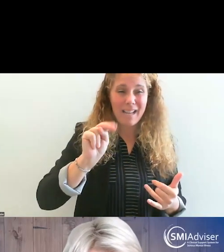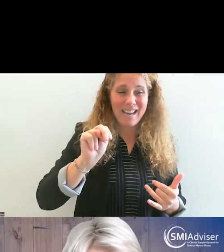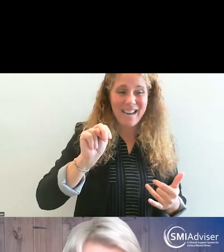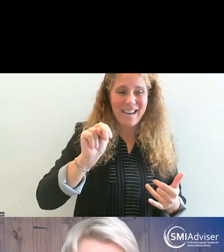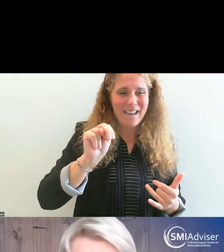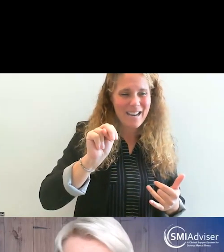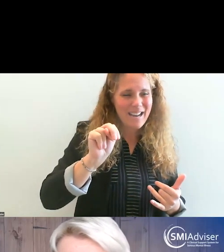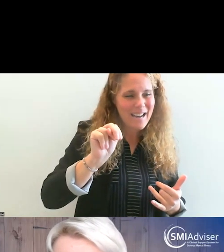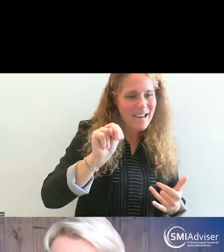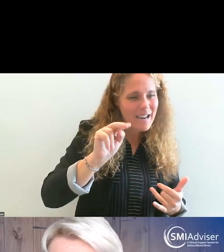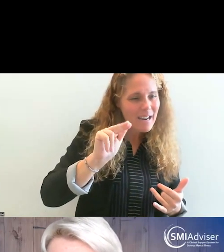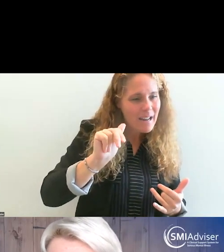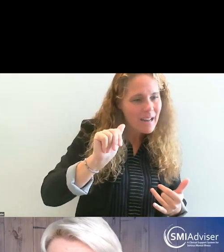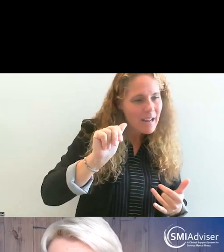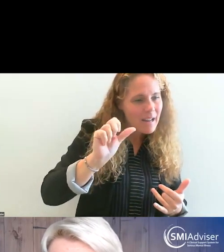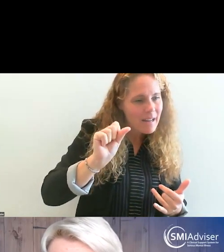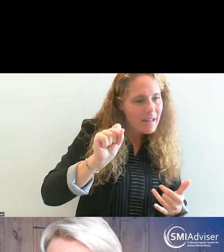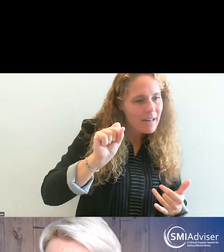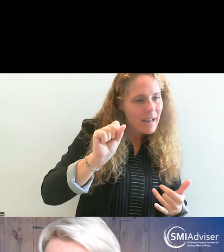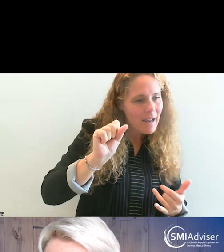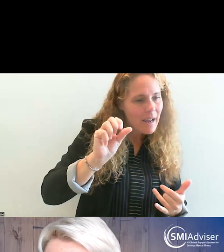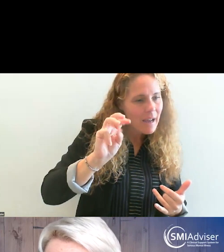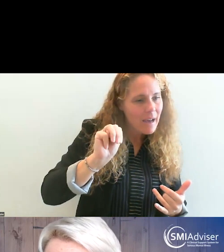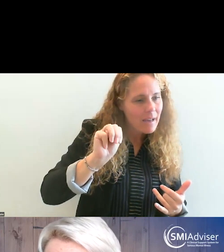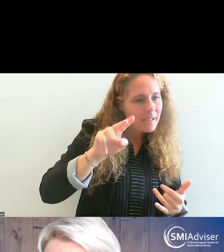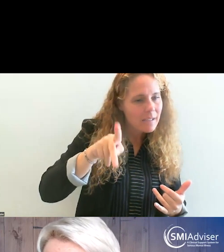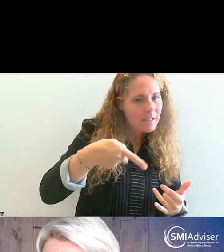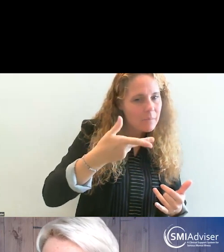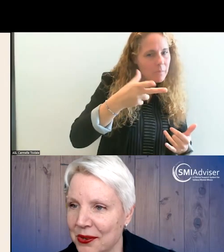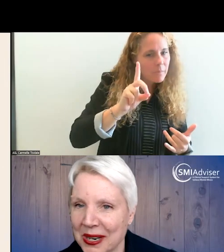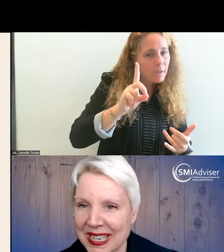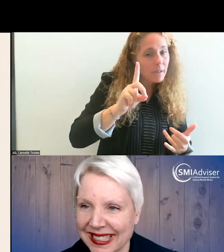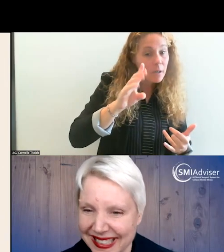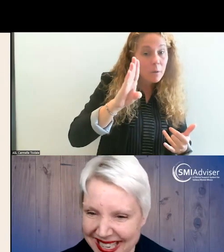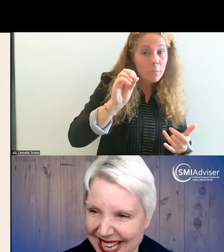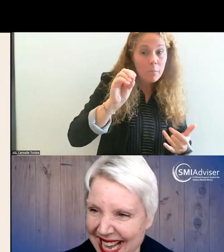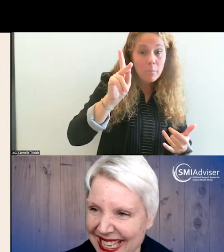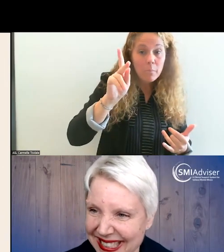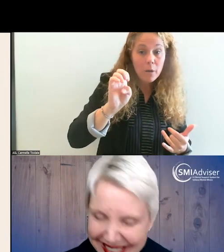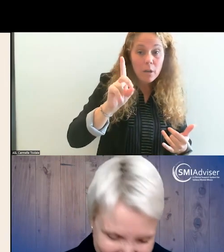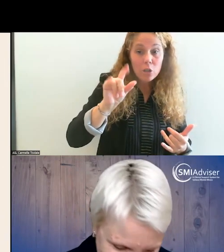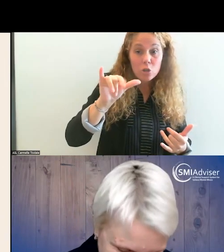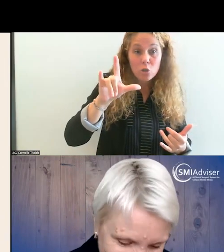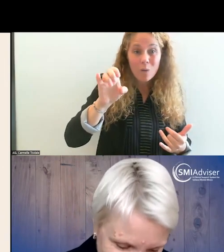BROOKE DOYLE, ARE YOU HERE? YES.